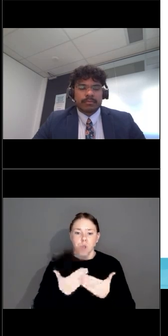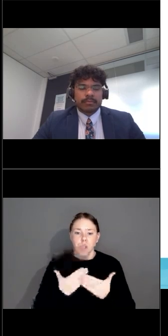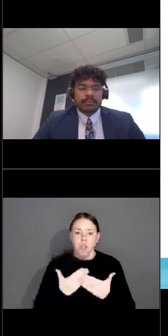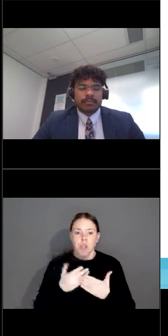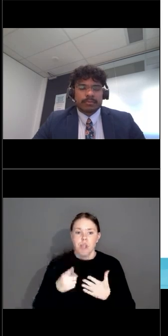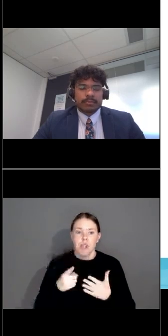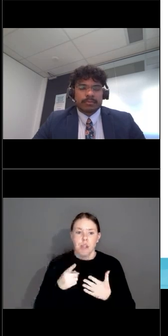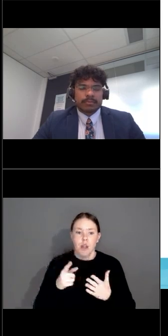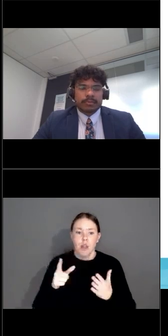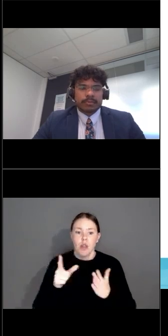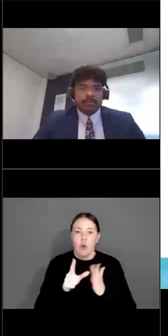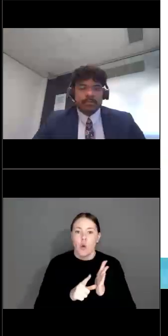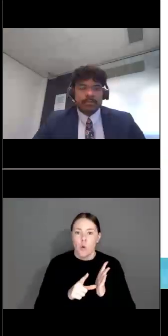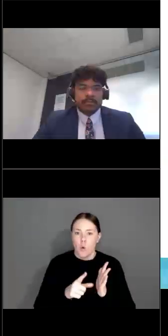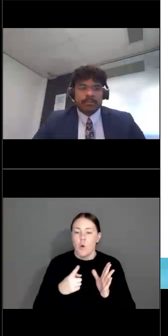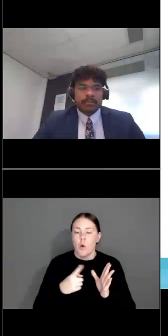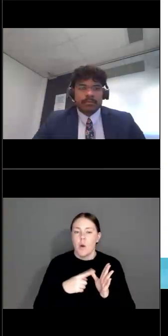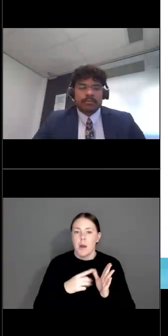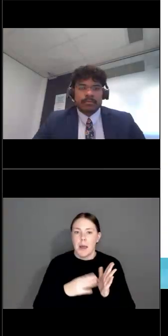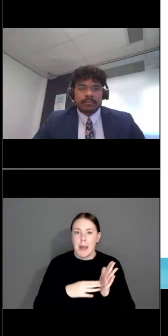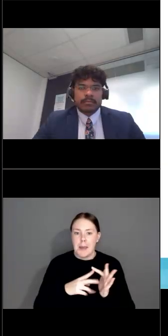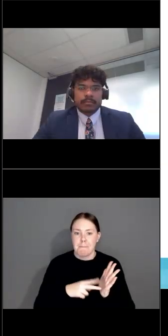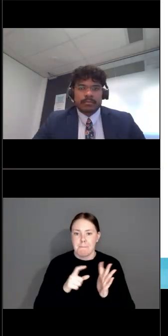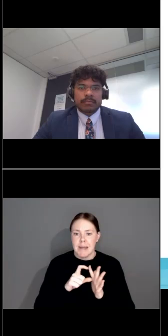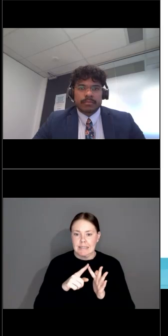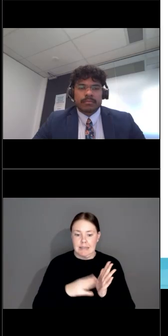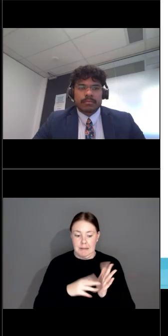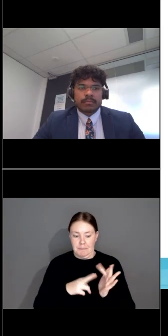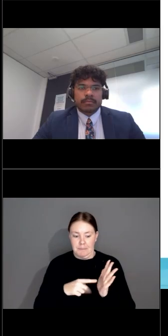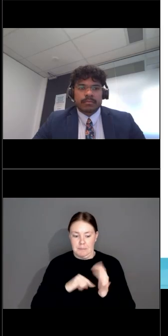for that we'll be promoting that through all our usual channels um it'll be another free